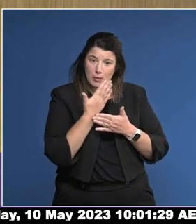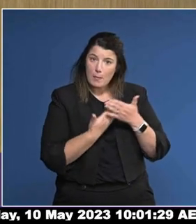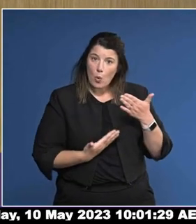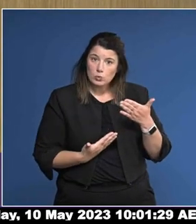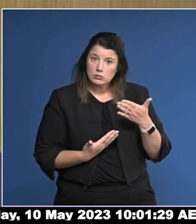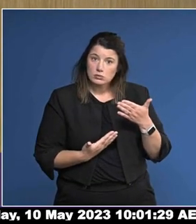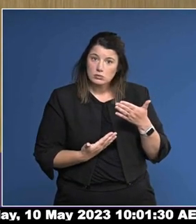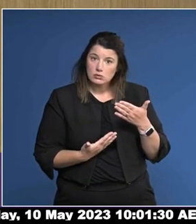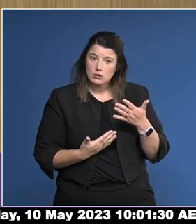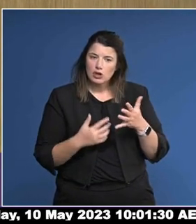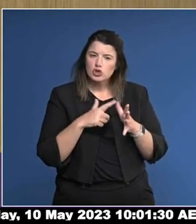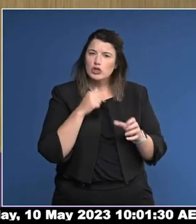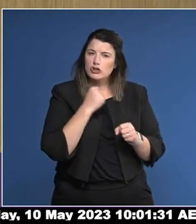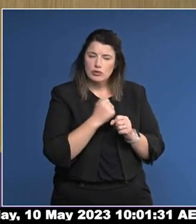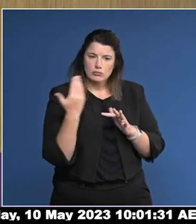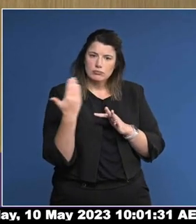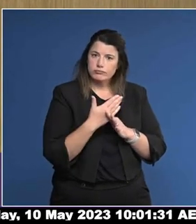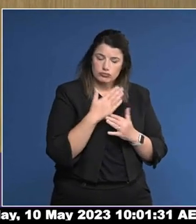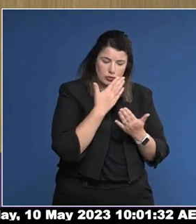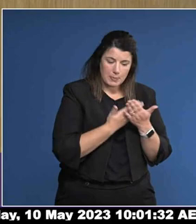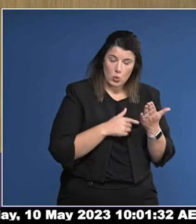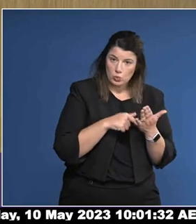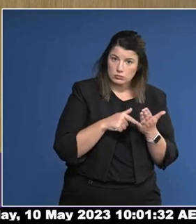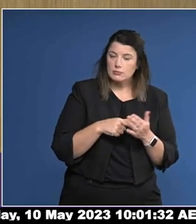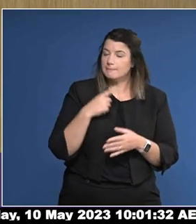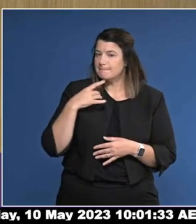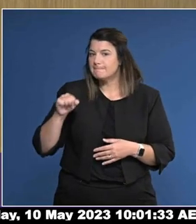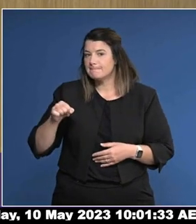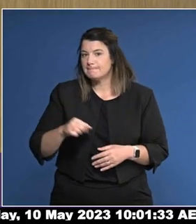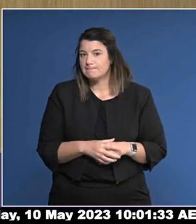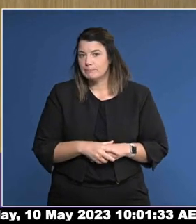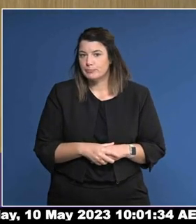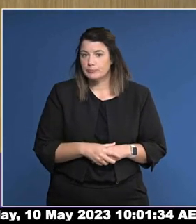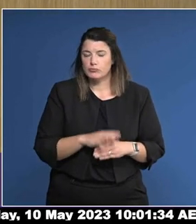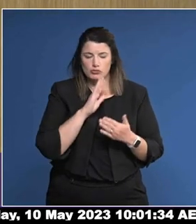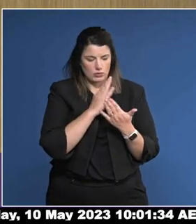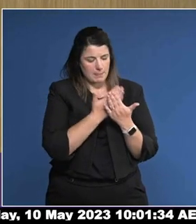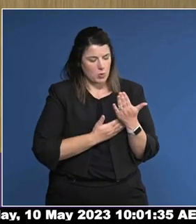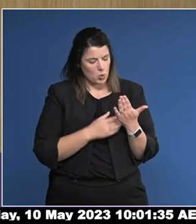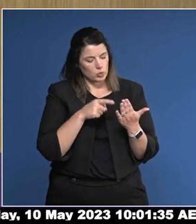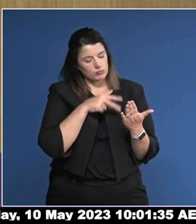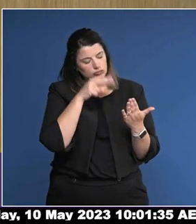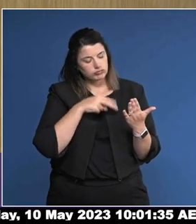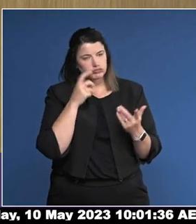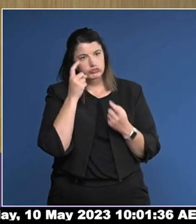Attorney-General? DR CRAWFORD: Yes. And in terms of that report, what consideration was given to the contents of